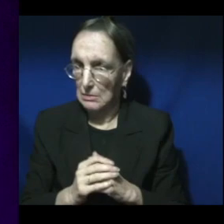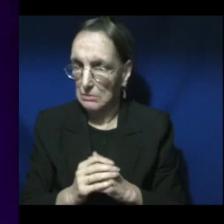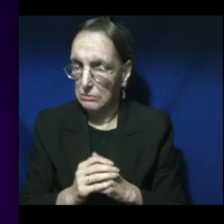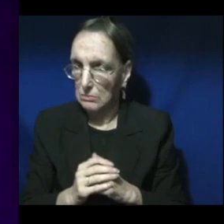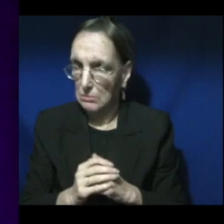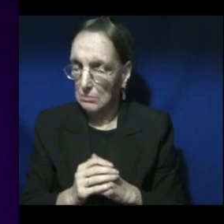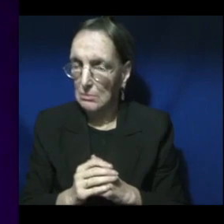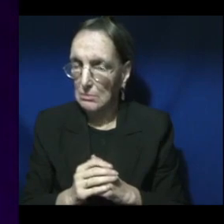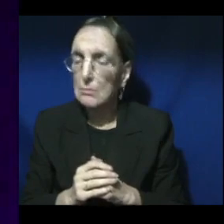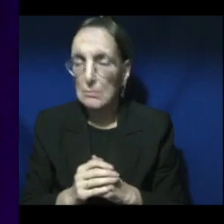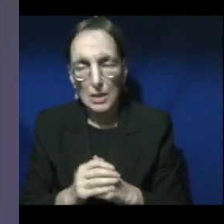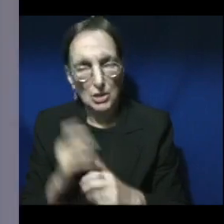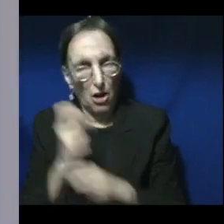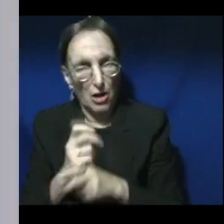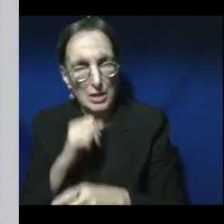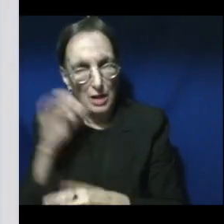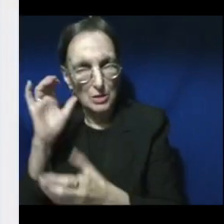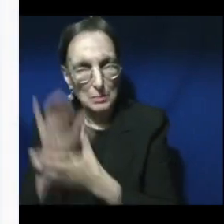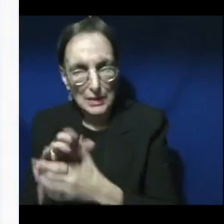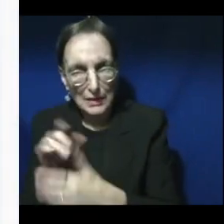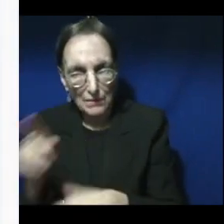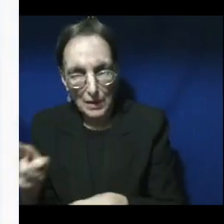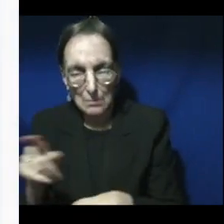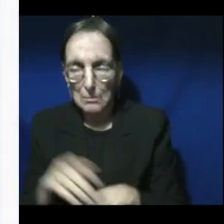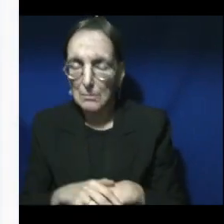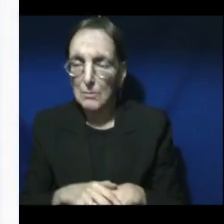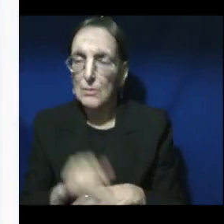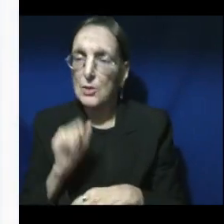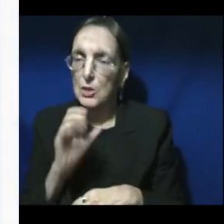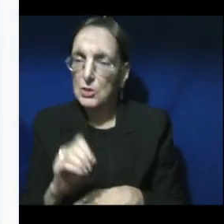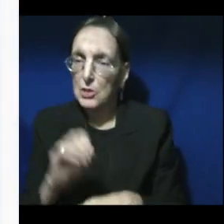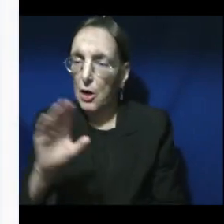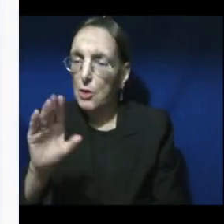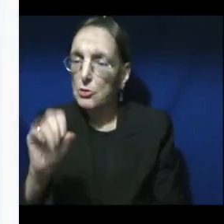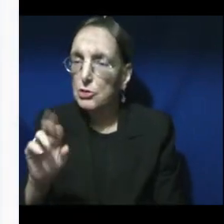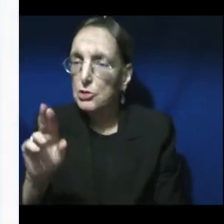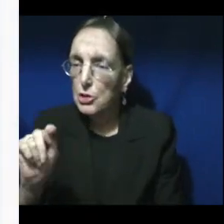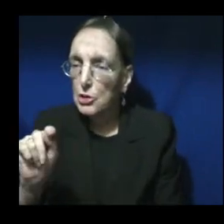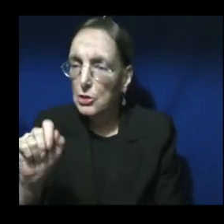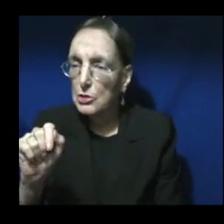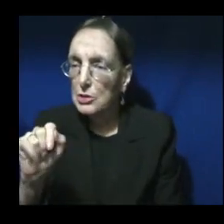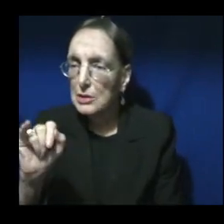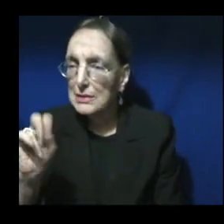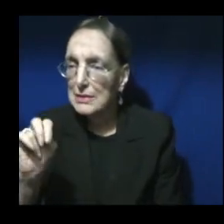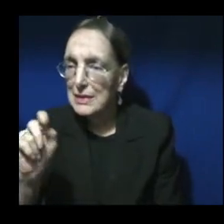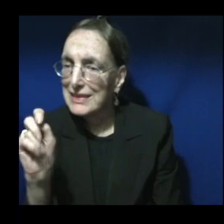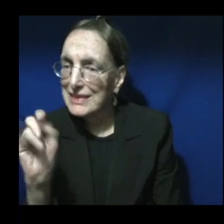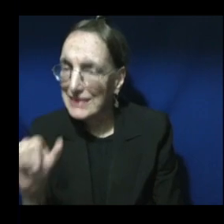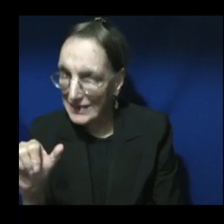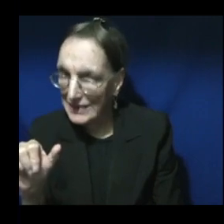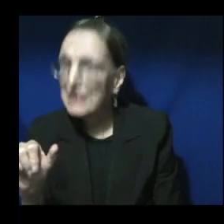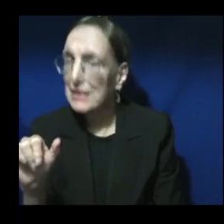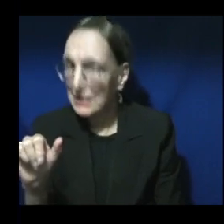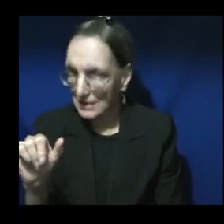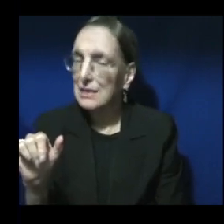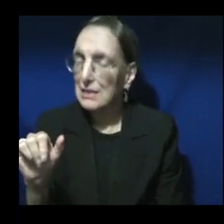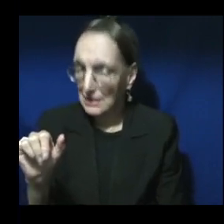And so certainty increases persuasion. And that might seem obvious, but that’s not how many of us speak often, right? Most of us communicate,